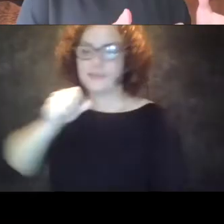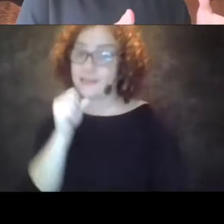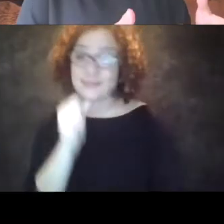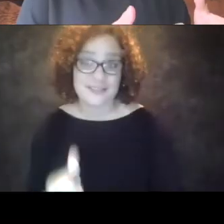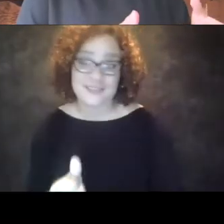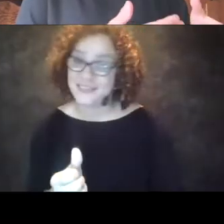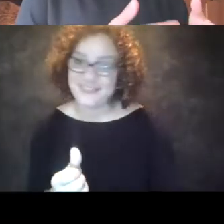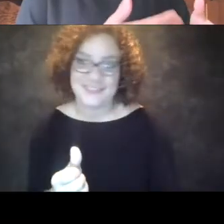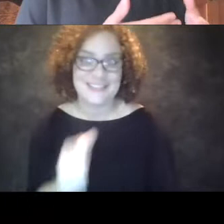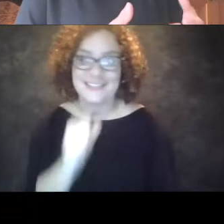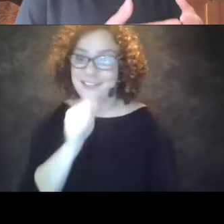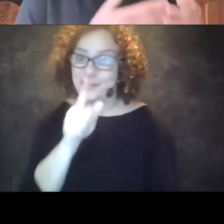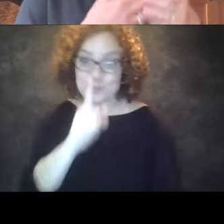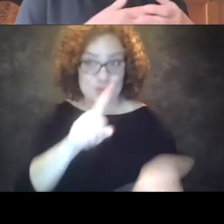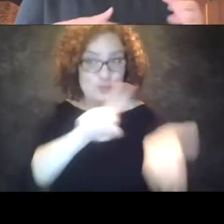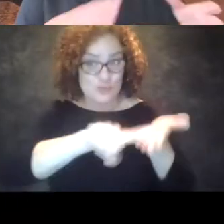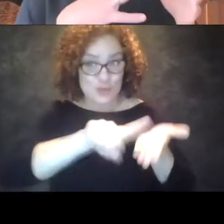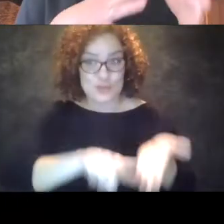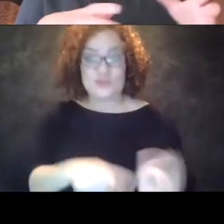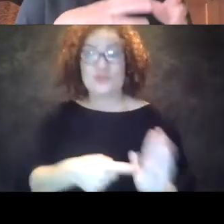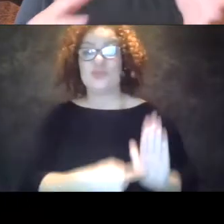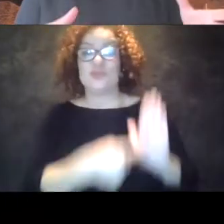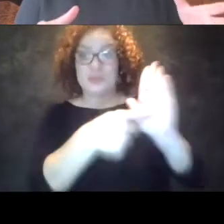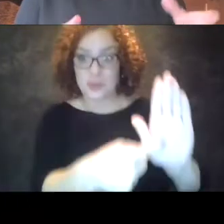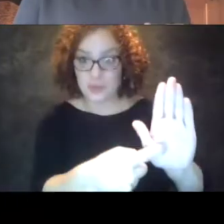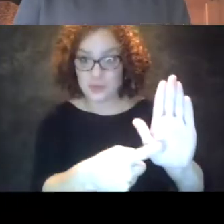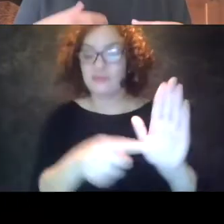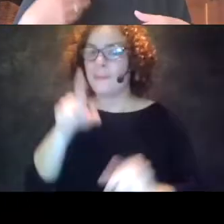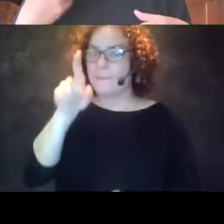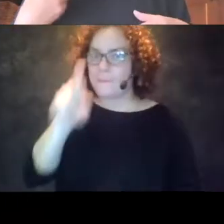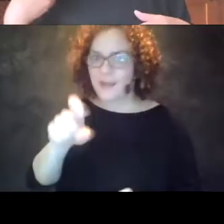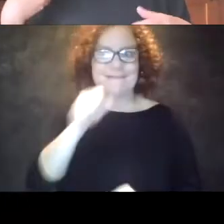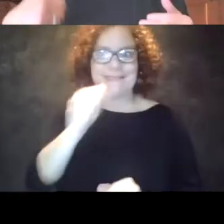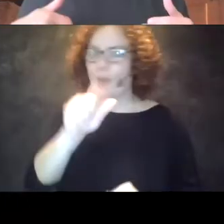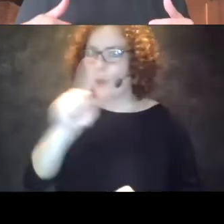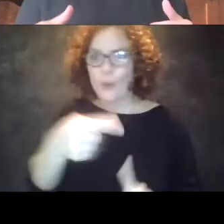uphold that you really have to again, look at the environment, look at the child support